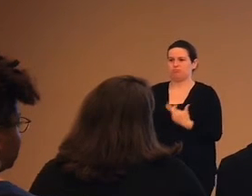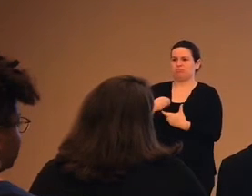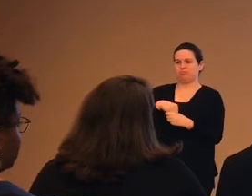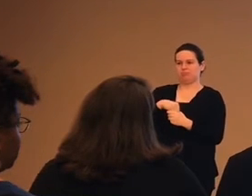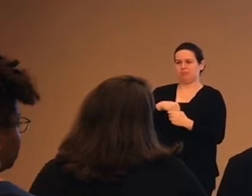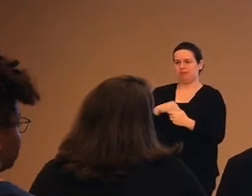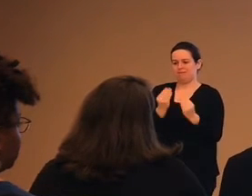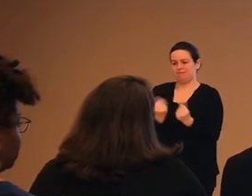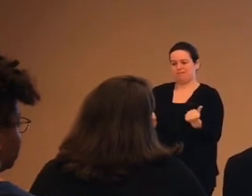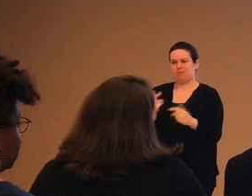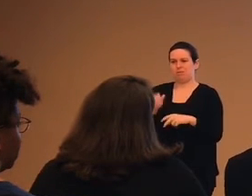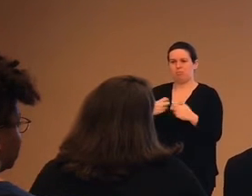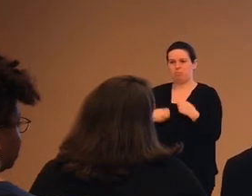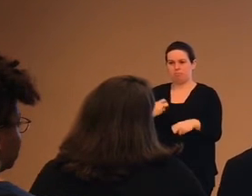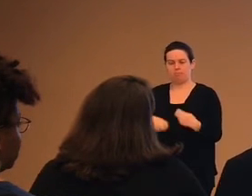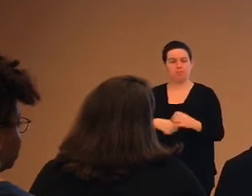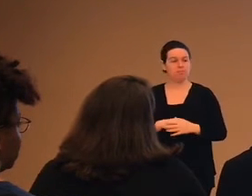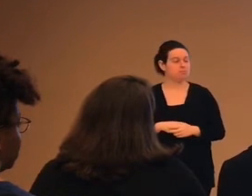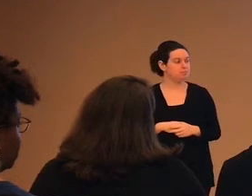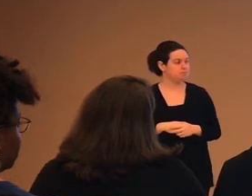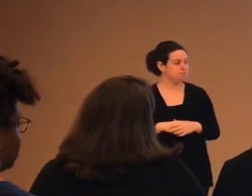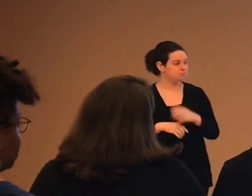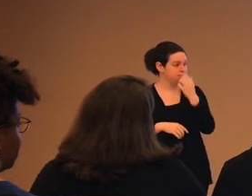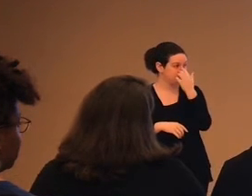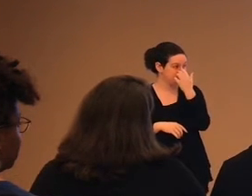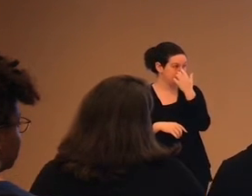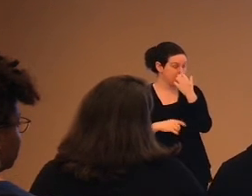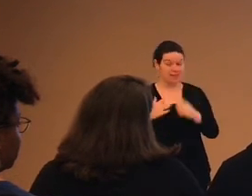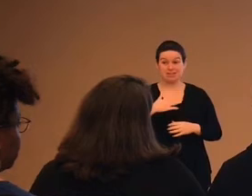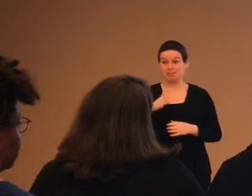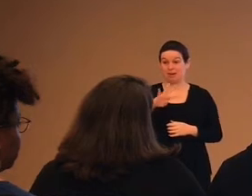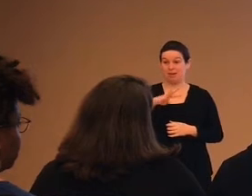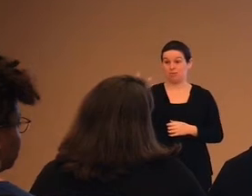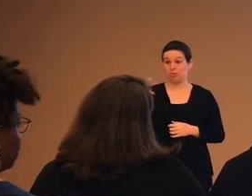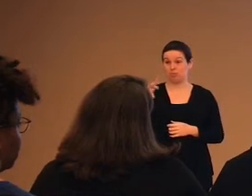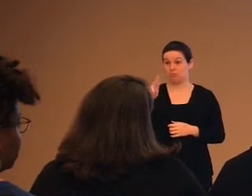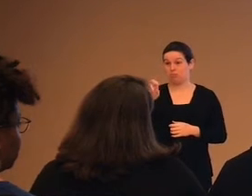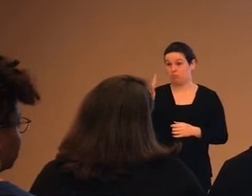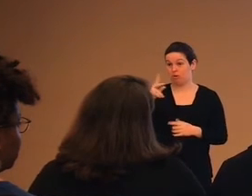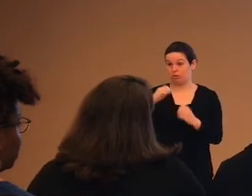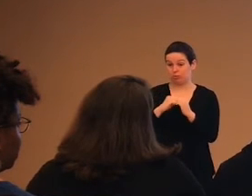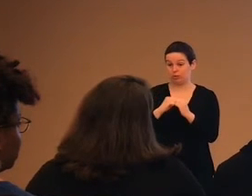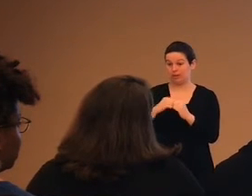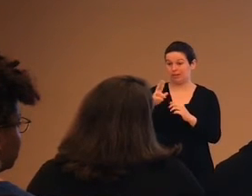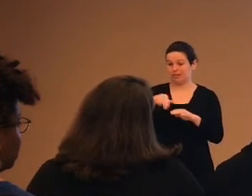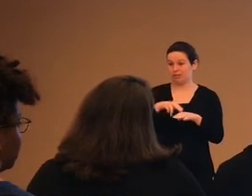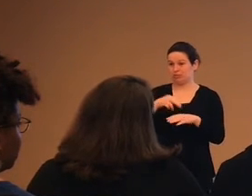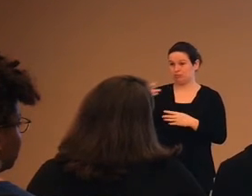so this is My fourth part with the National Park Service after many years as a classroom teacher